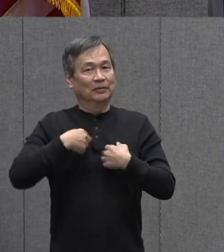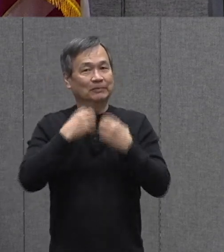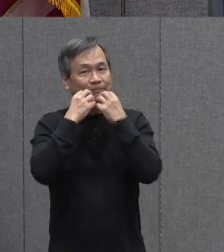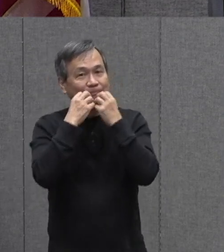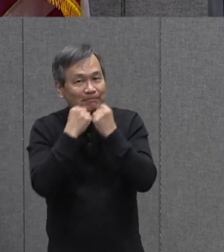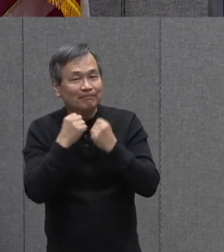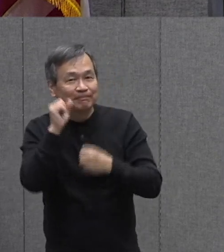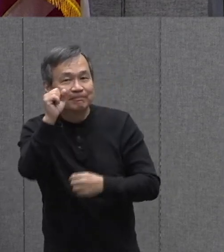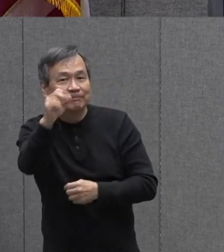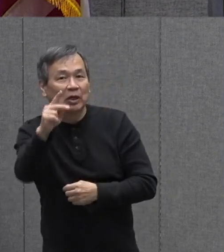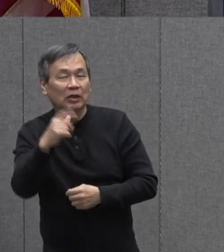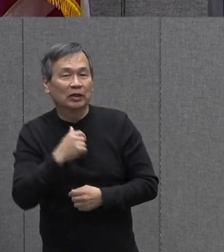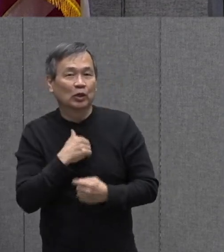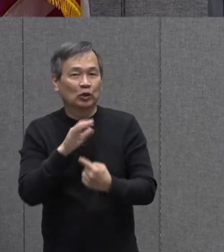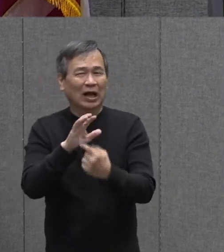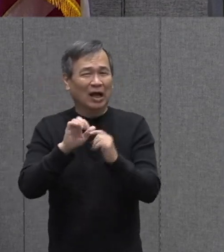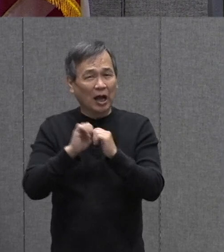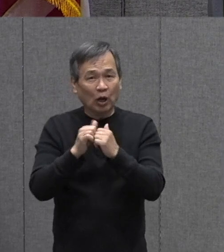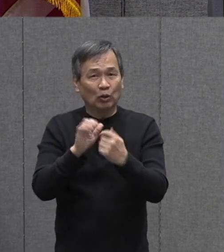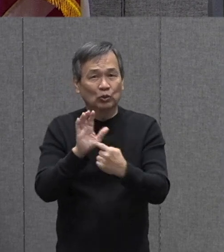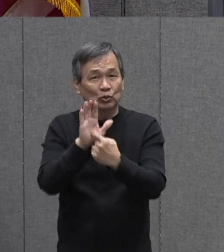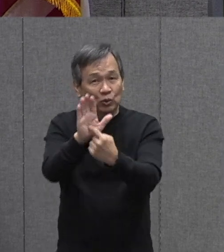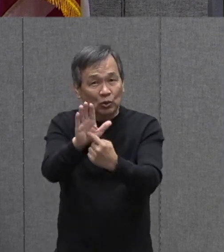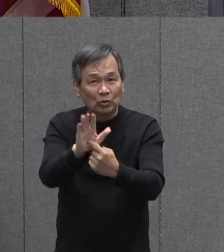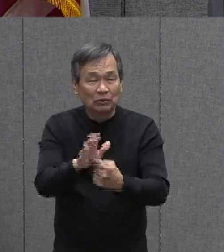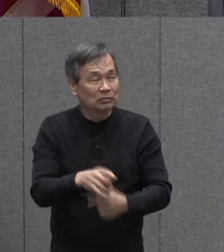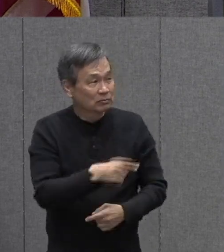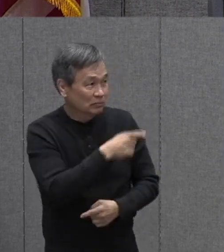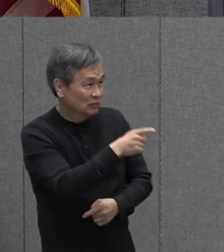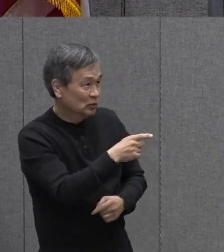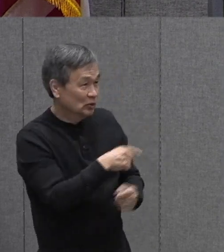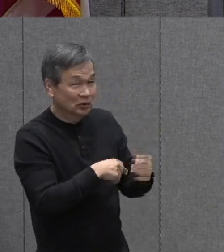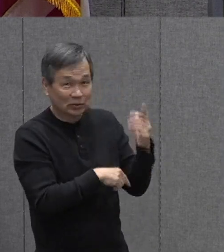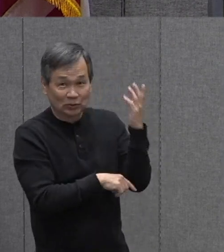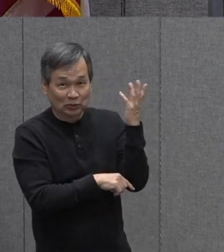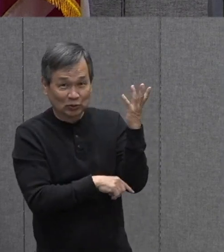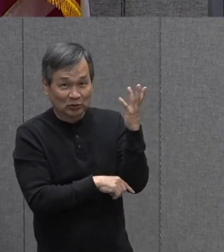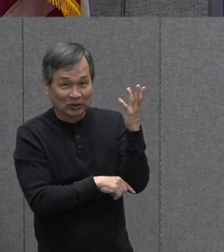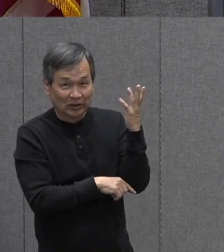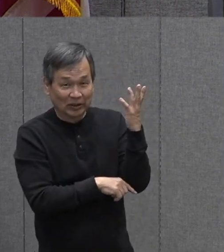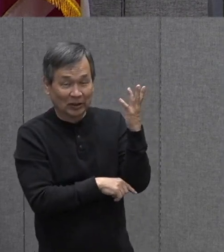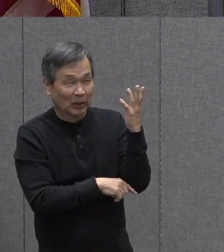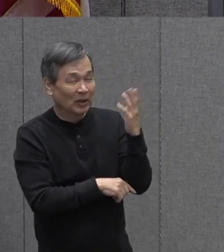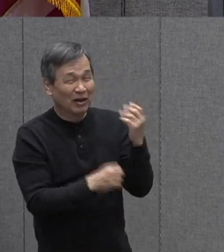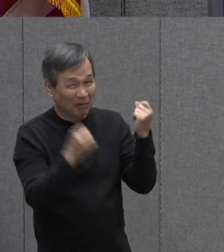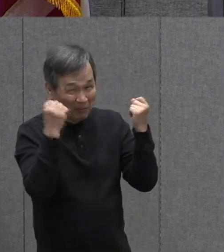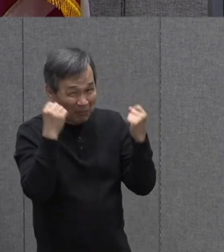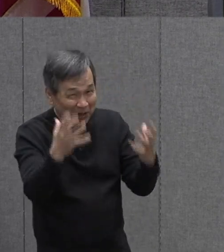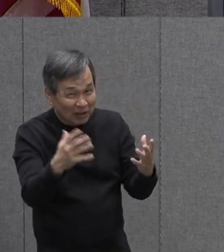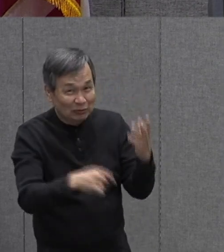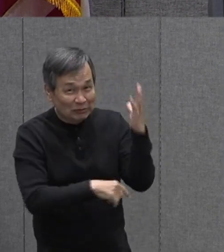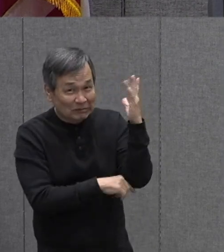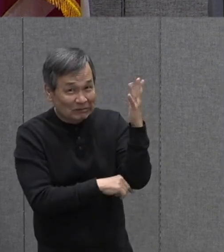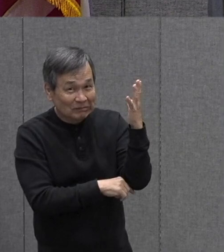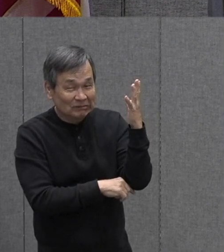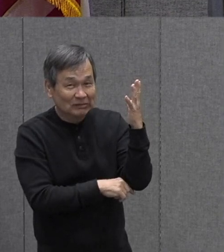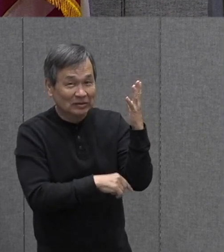So I'm gonna draw some trees, the rainforest has lots and lots of trees and vines and special creatures in it.